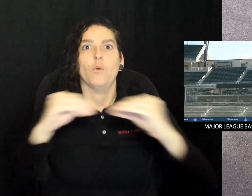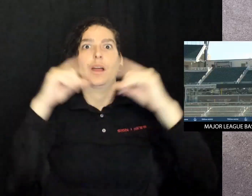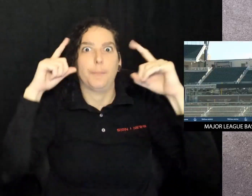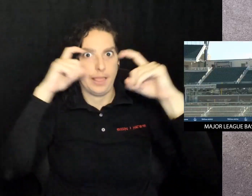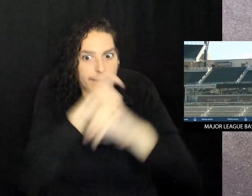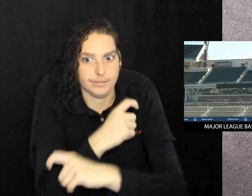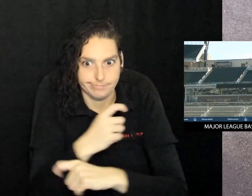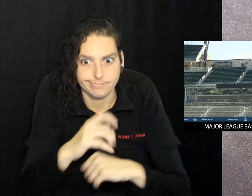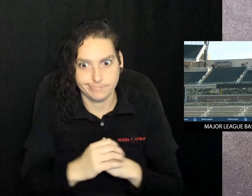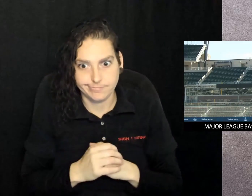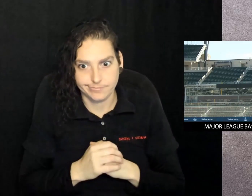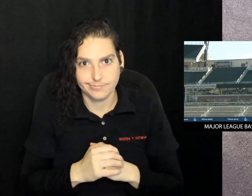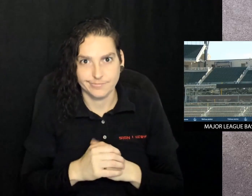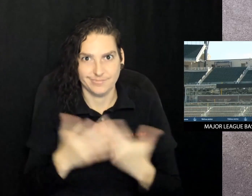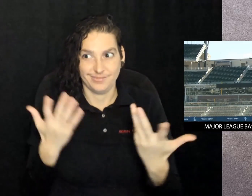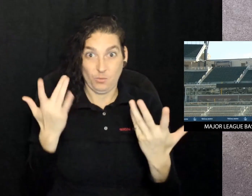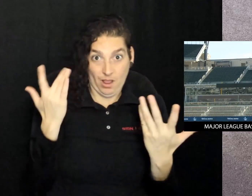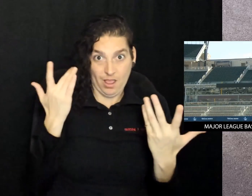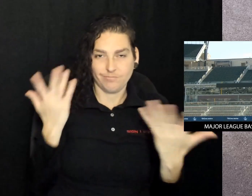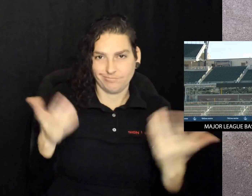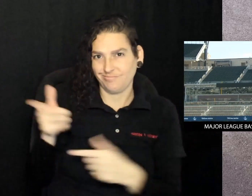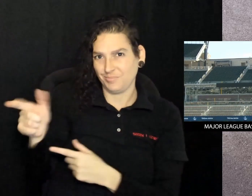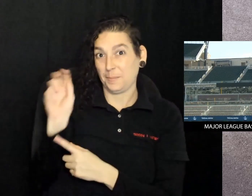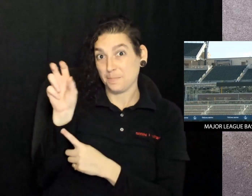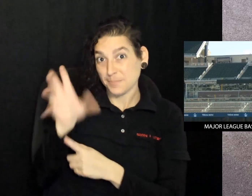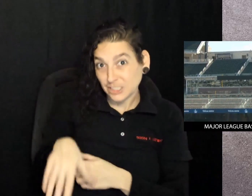but if the lockout drags out things could become complicated